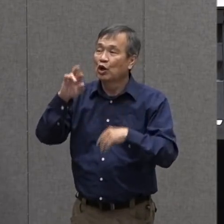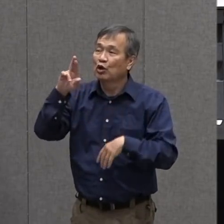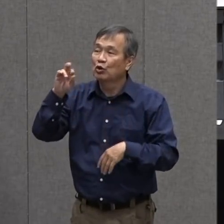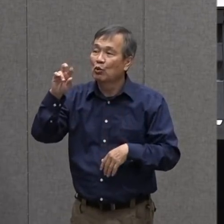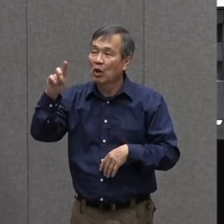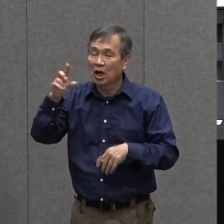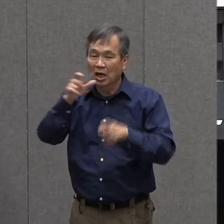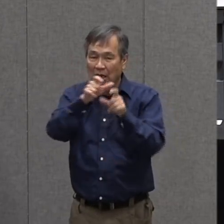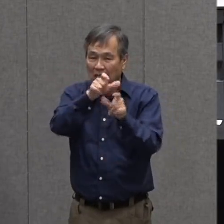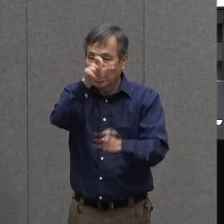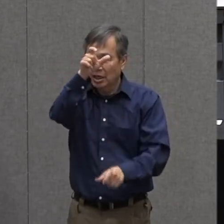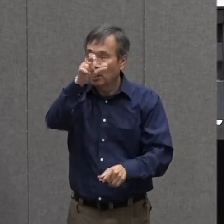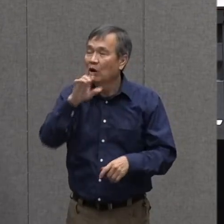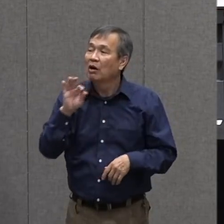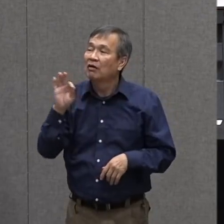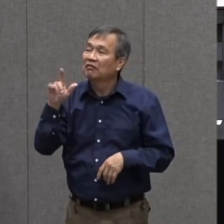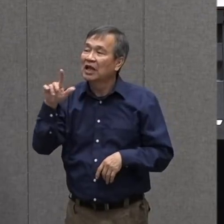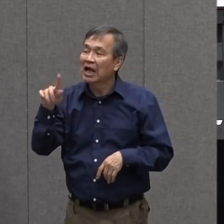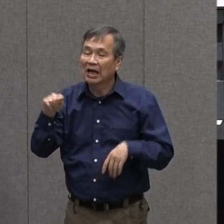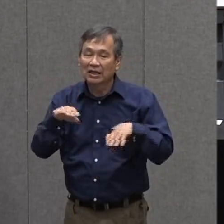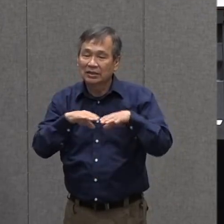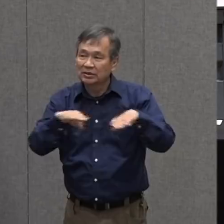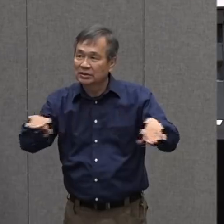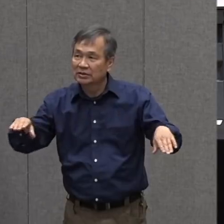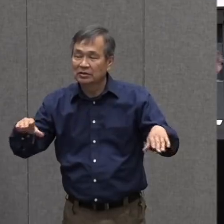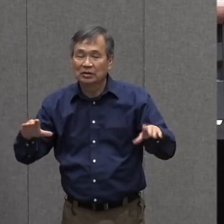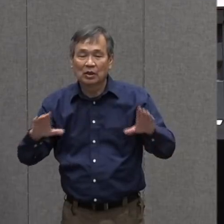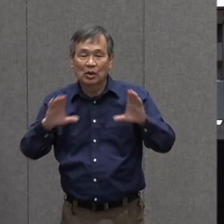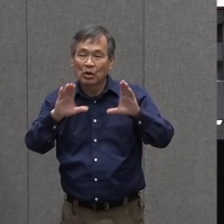or a flat or a cube together to build a number.